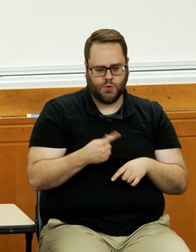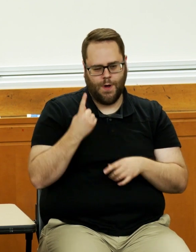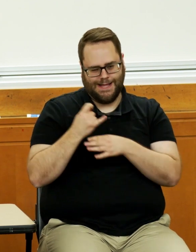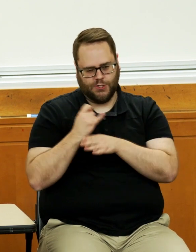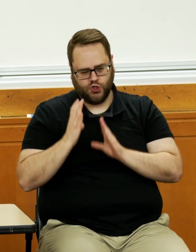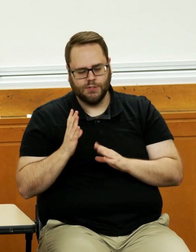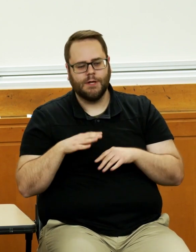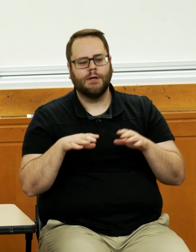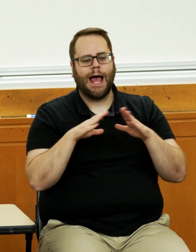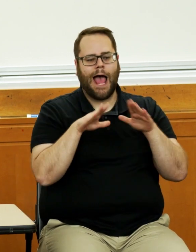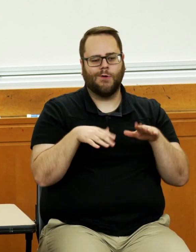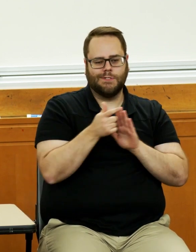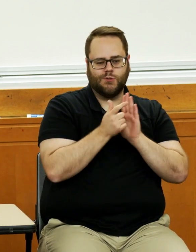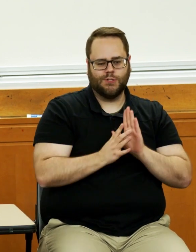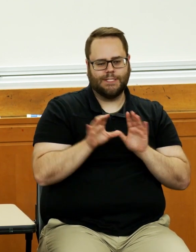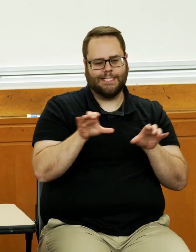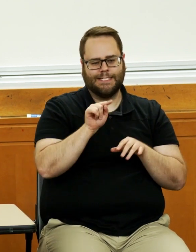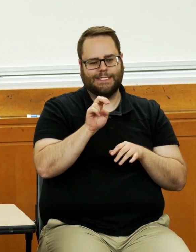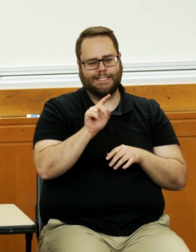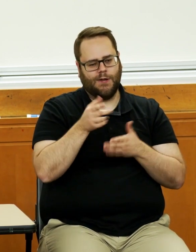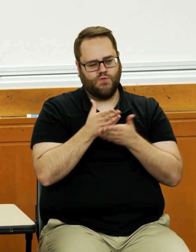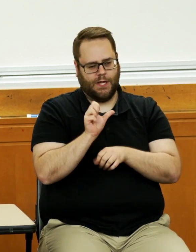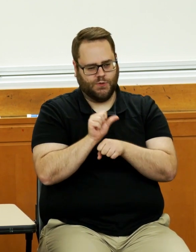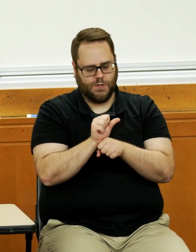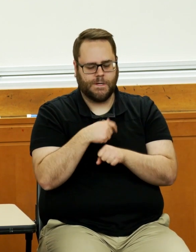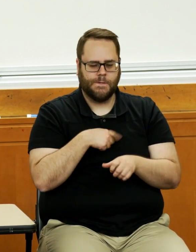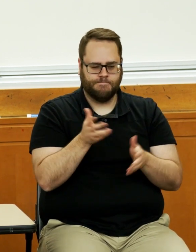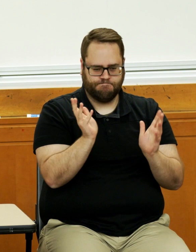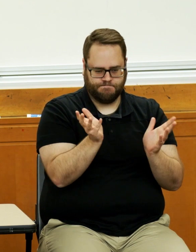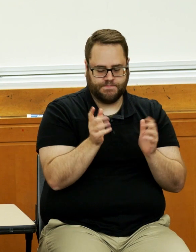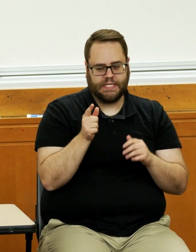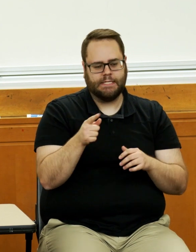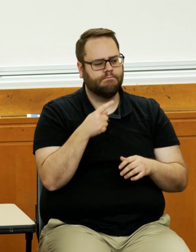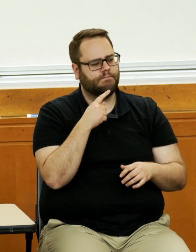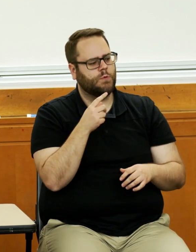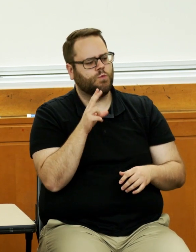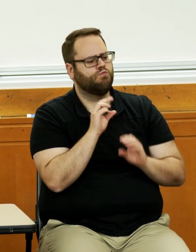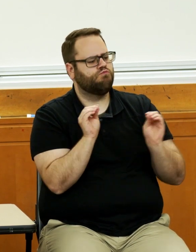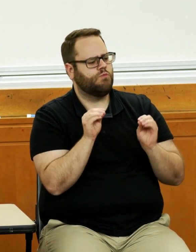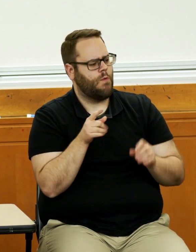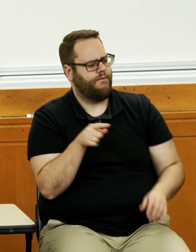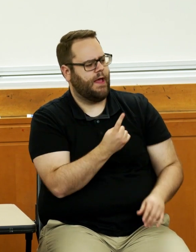housing attorney who did tenants’ rights work. “No offense”, he said to me, “But we do real work